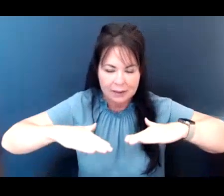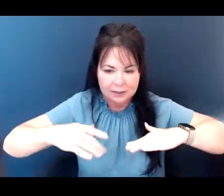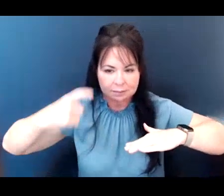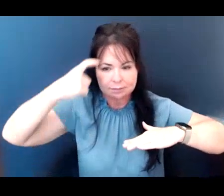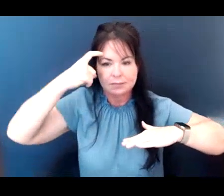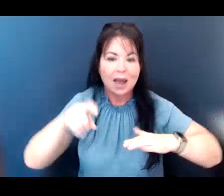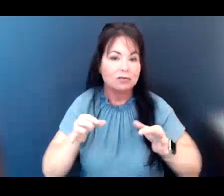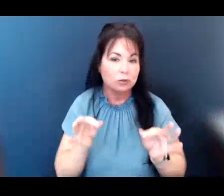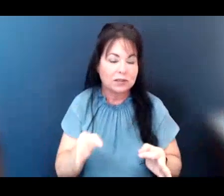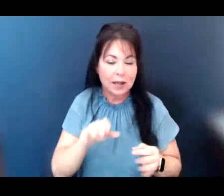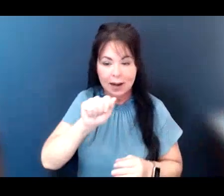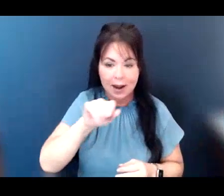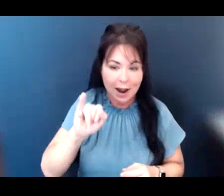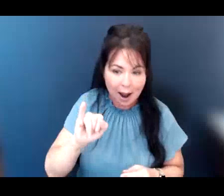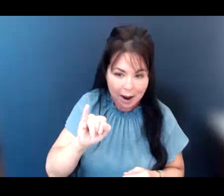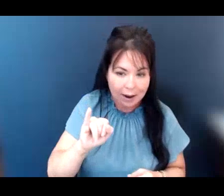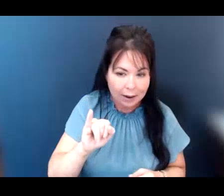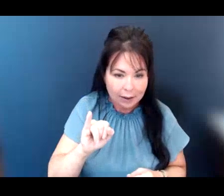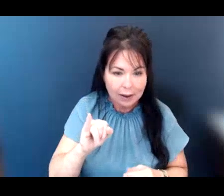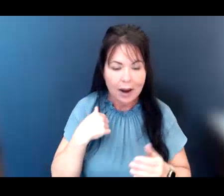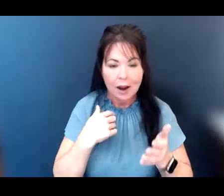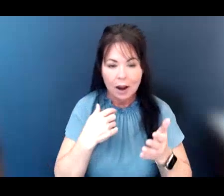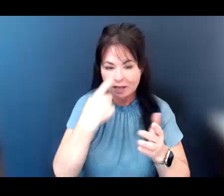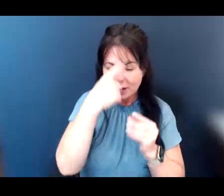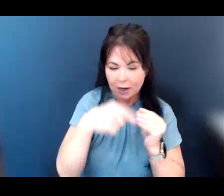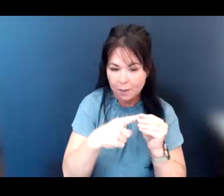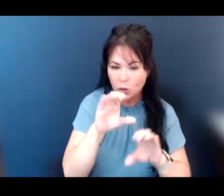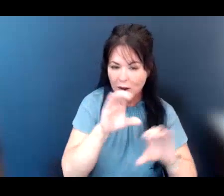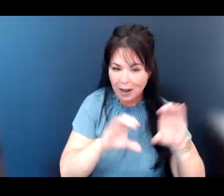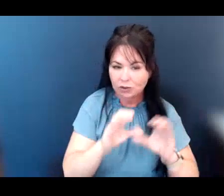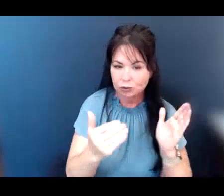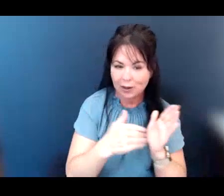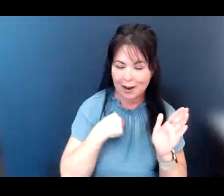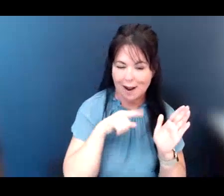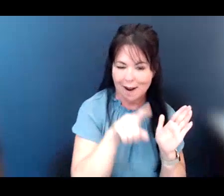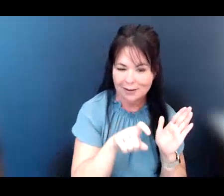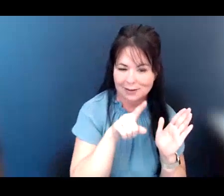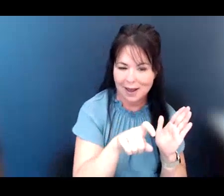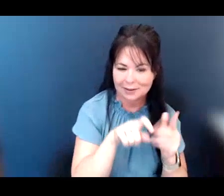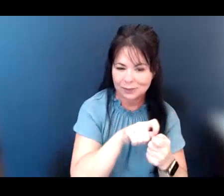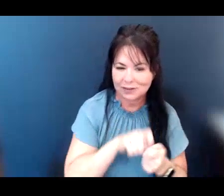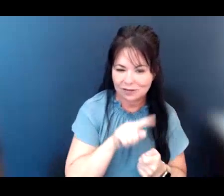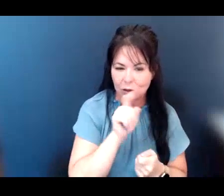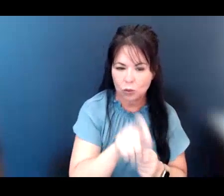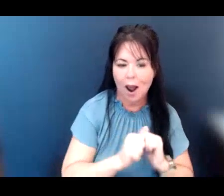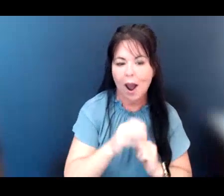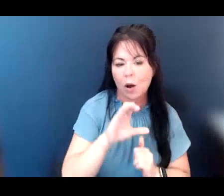and learn about redox reactions in chemistry, ask it very specific questions, like how do I code this button to make it accessible?